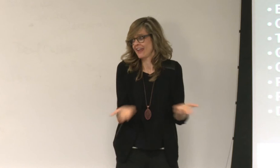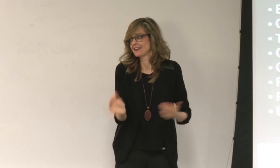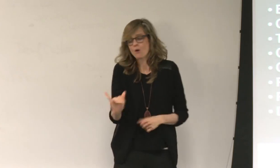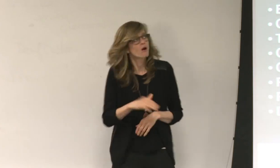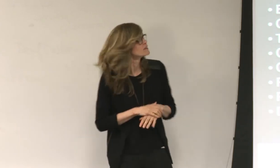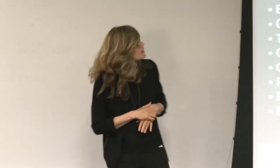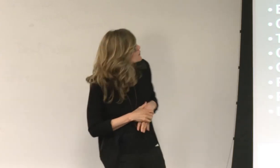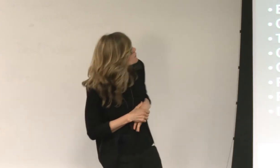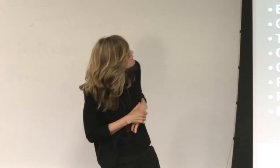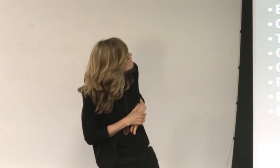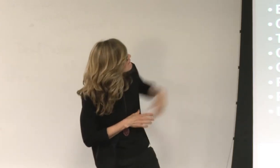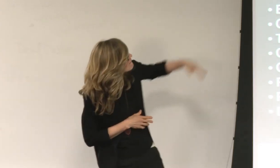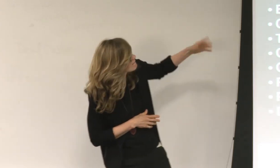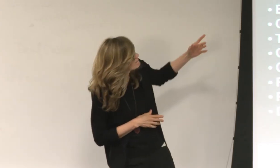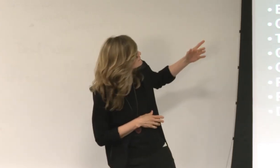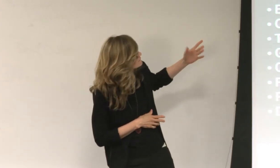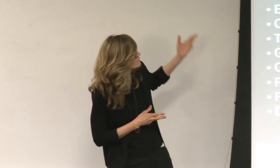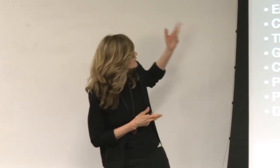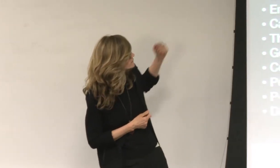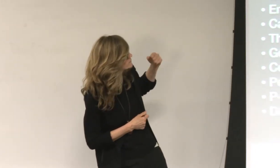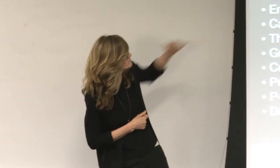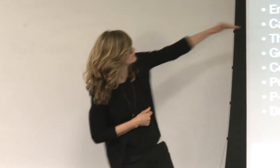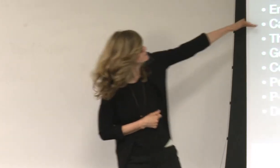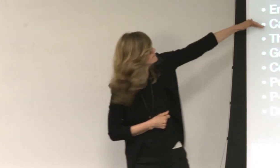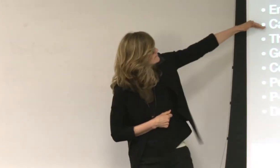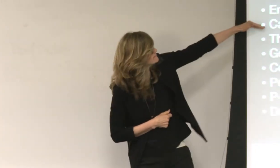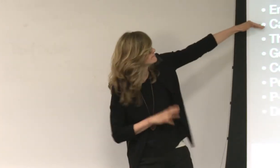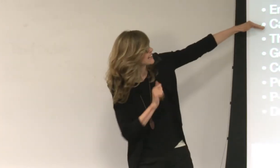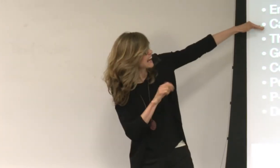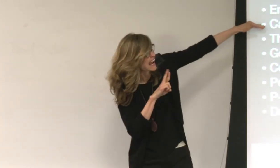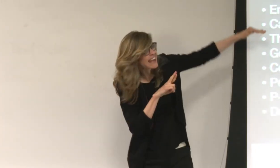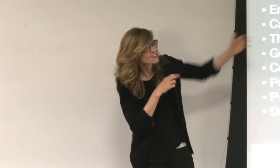I ALSO DID STATISTICS AND WROTE ABOUT IMPORTANT THINGS,